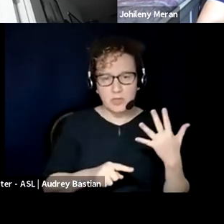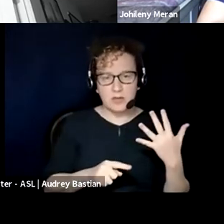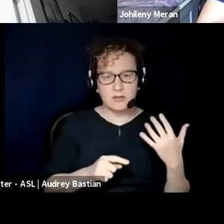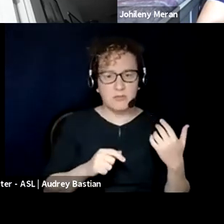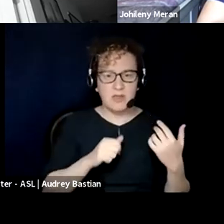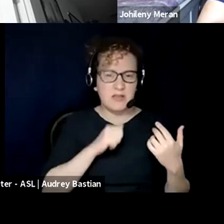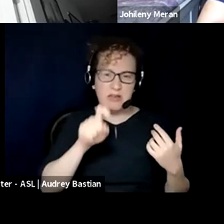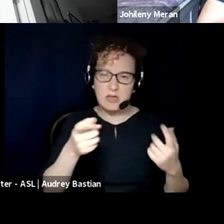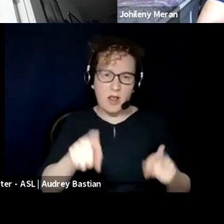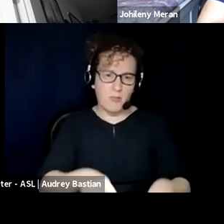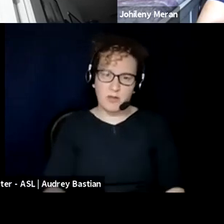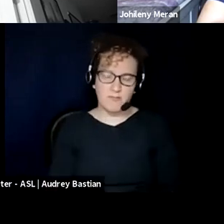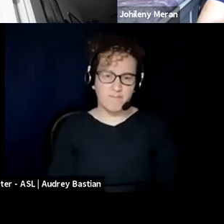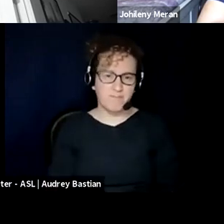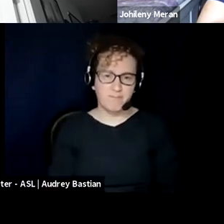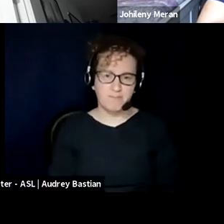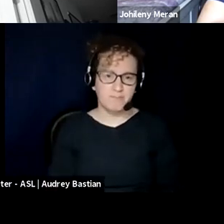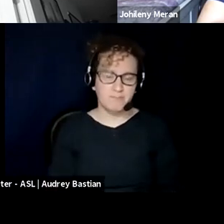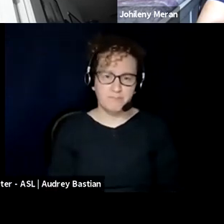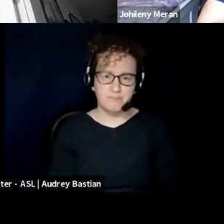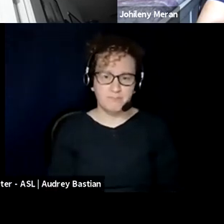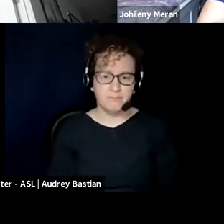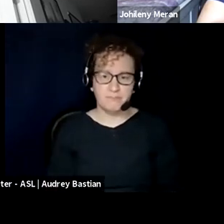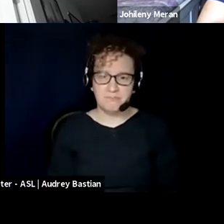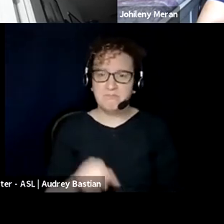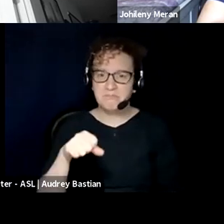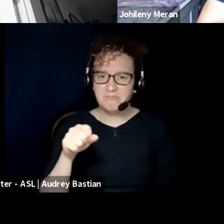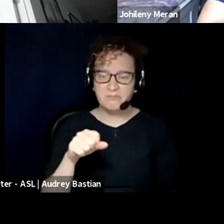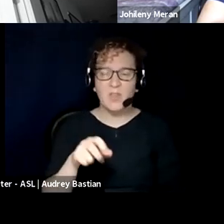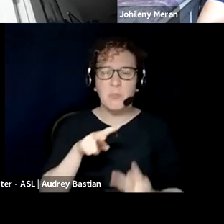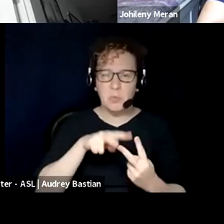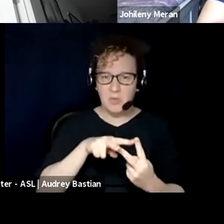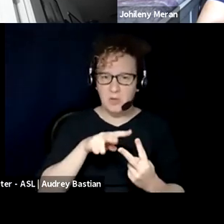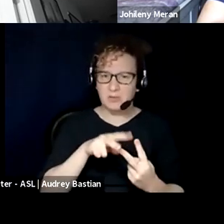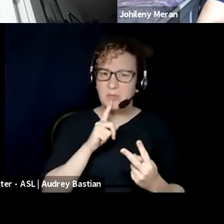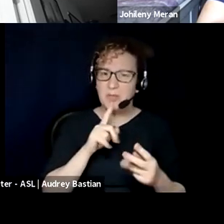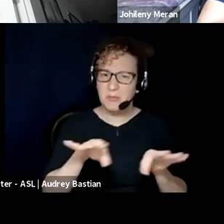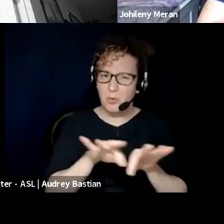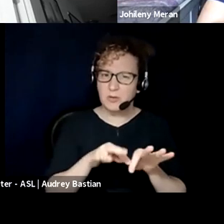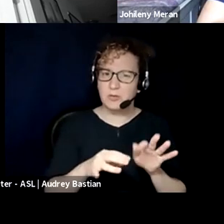have to happen. And yes, I think both of those things were really important to highlight.